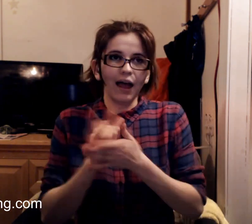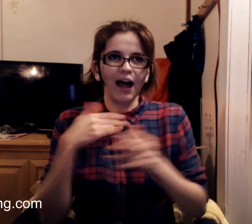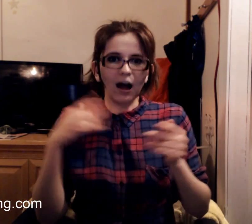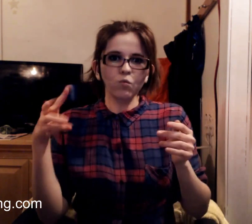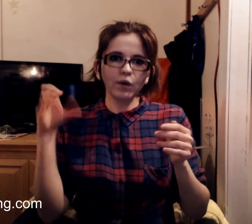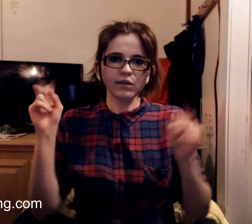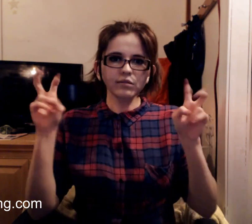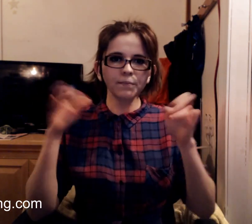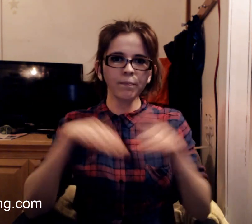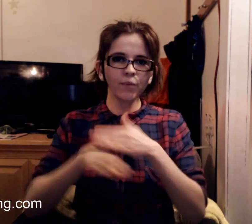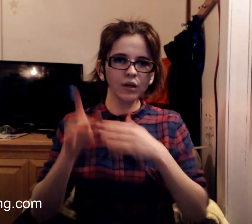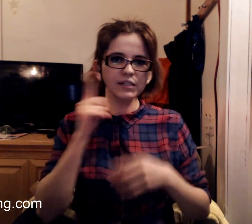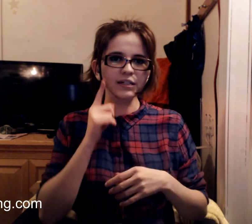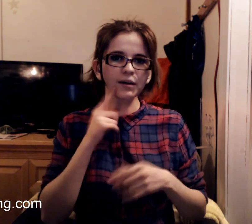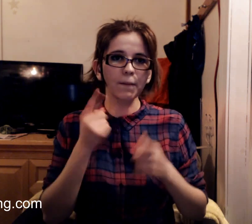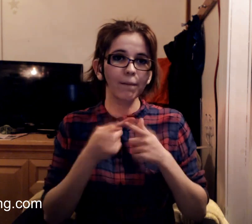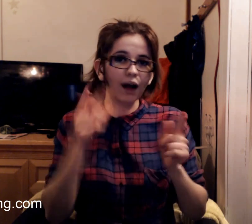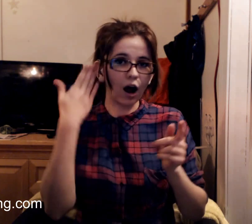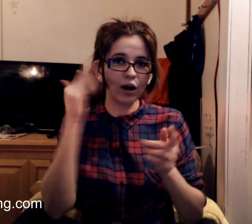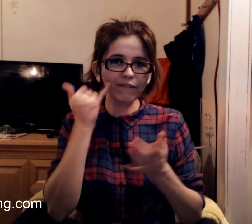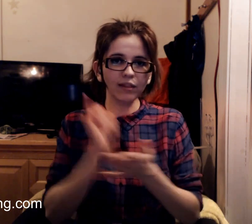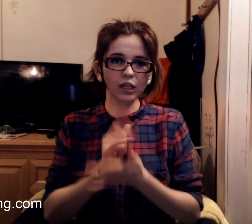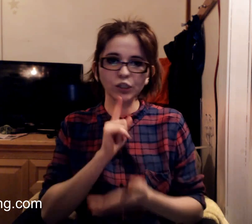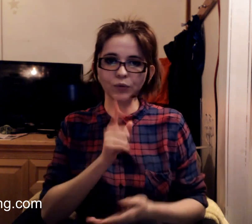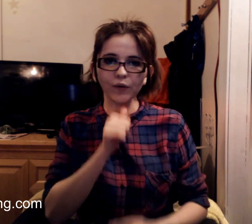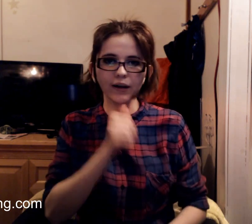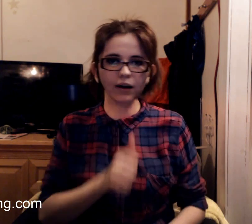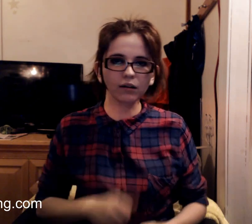that I was born deaf. But I'm not sure if that was true or not.